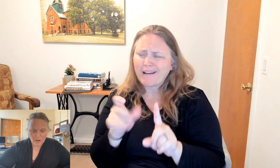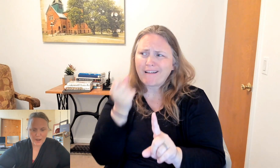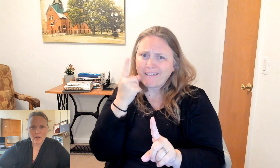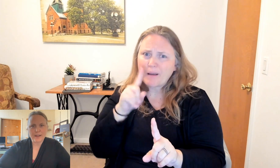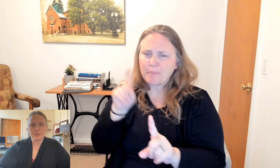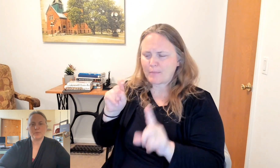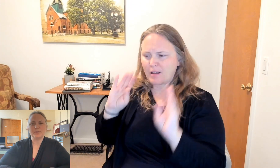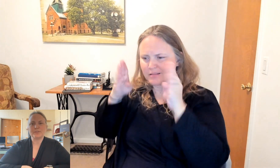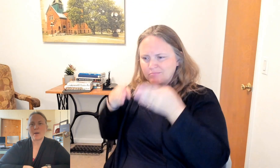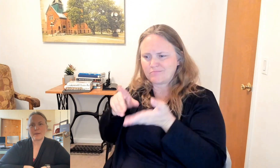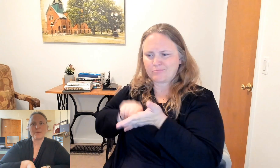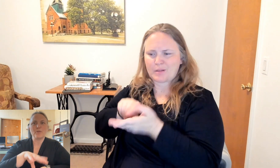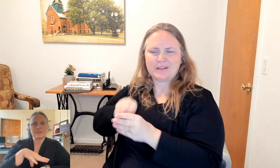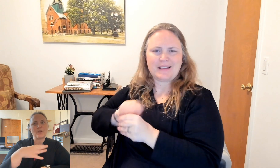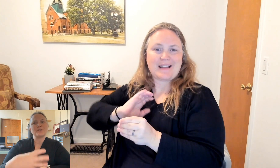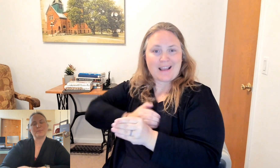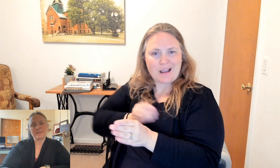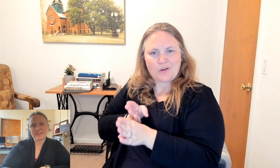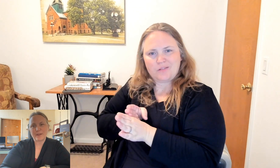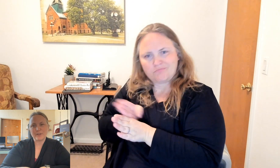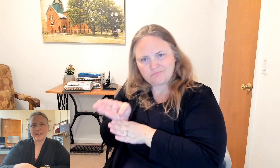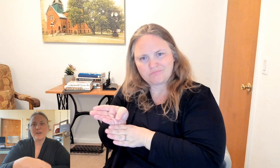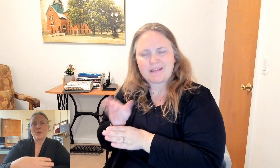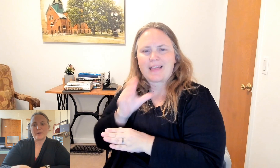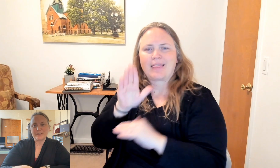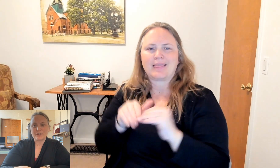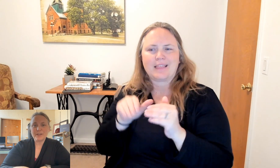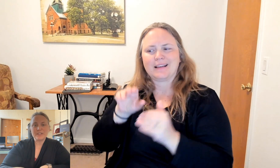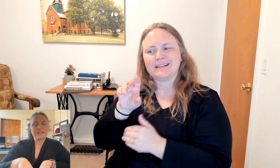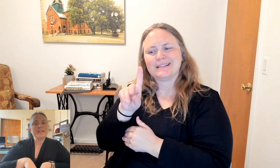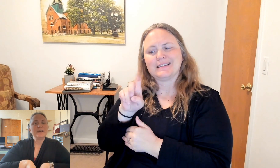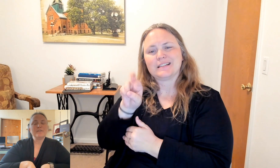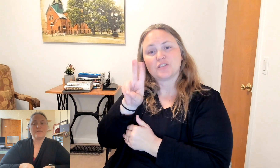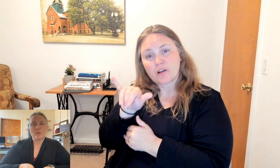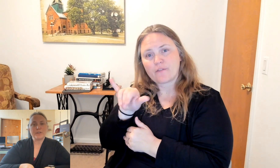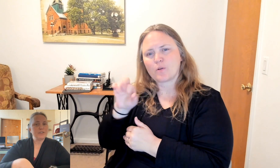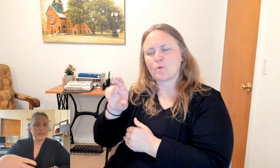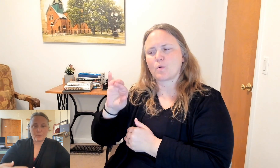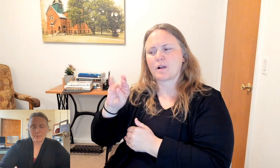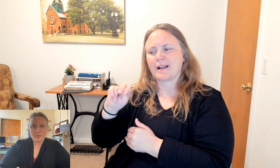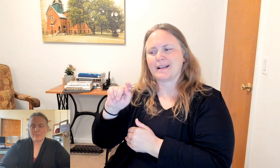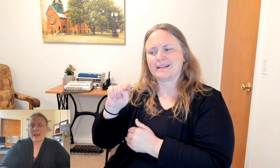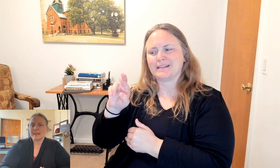On our actual topic, more scholarship of discovery or integration for your tenure and promotion packet.